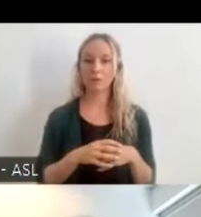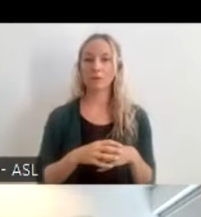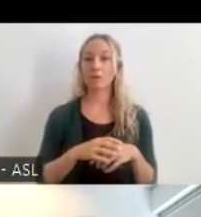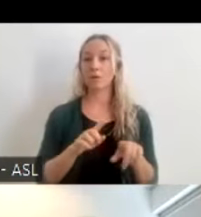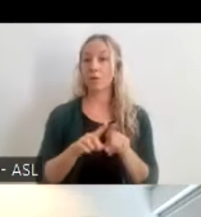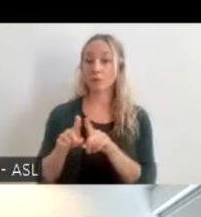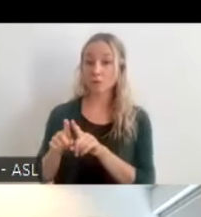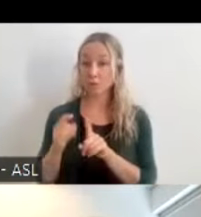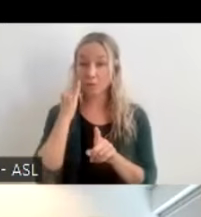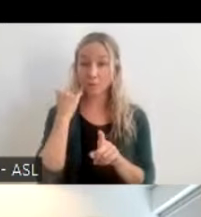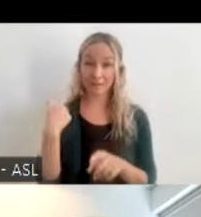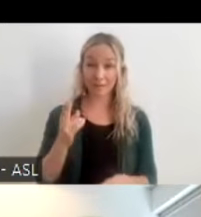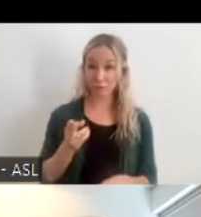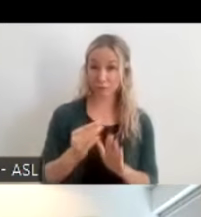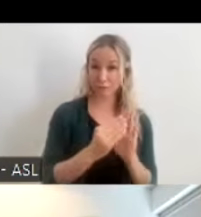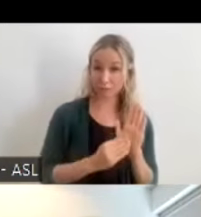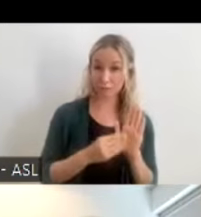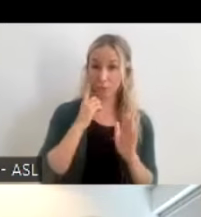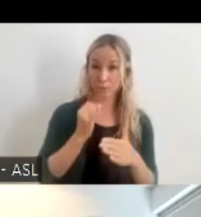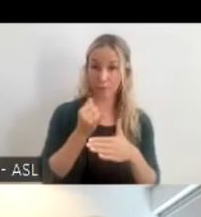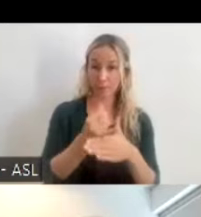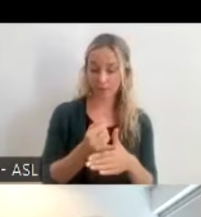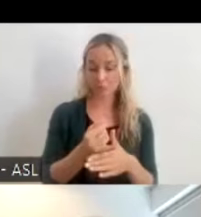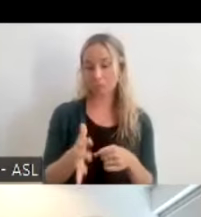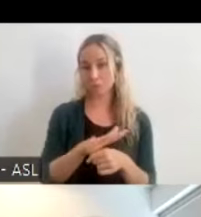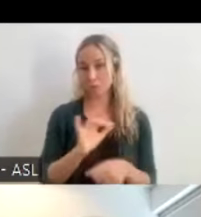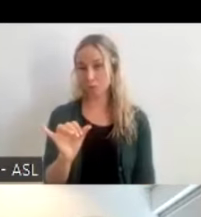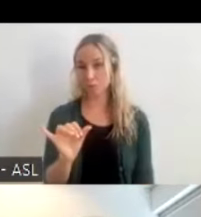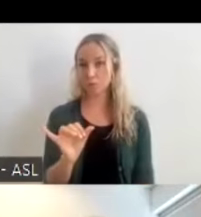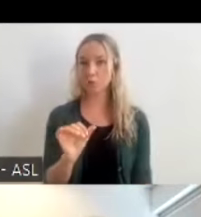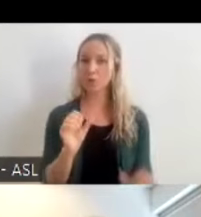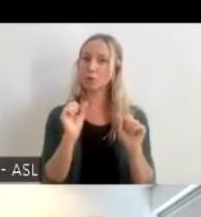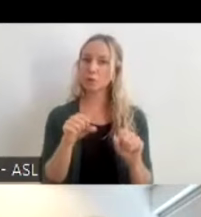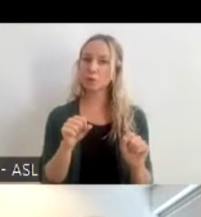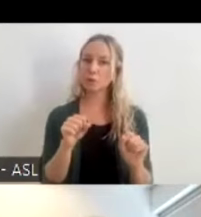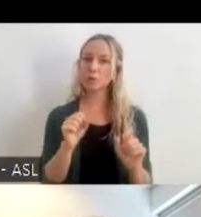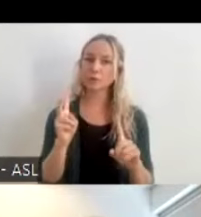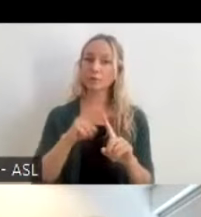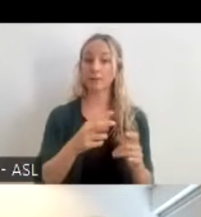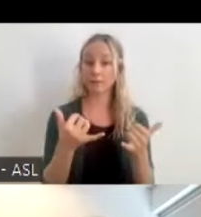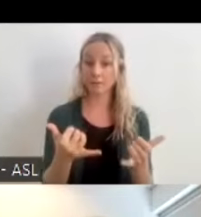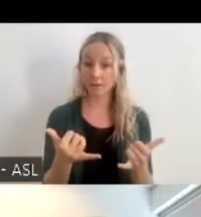pandemic we're in, Somebody could've been diagnosed with